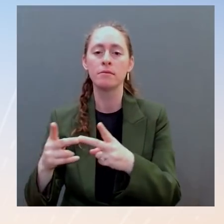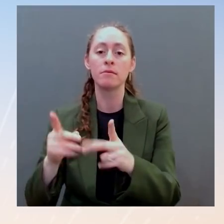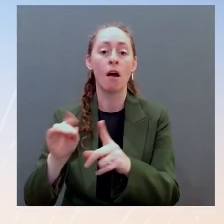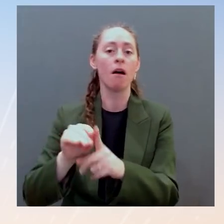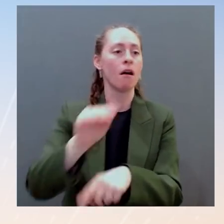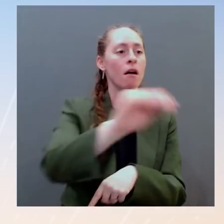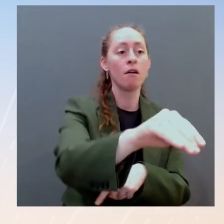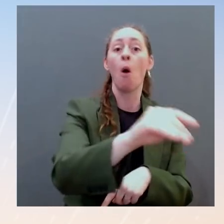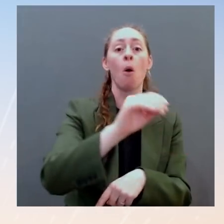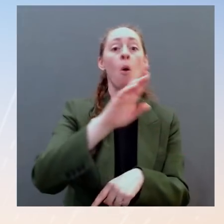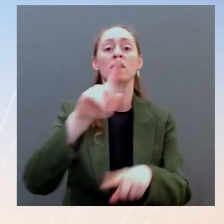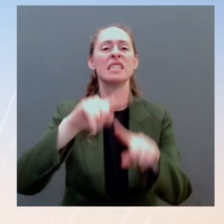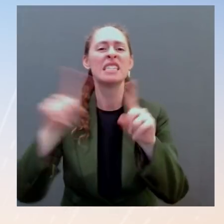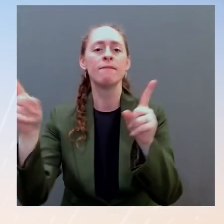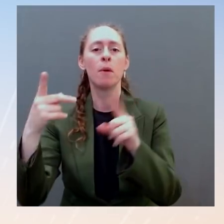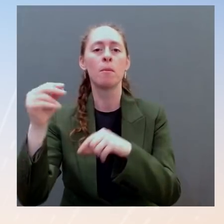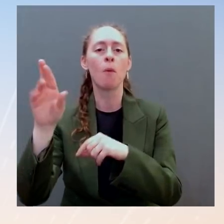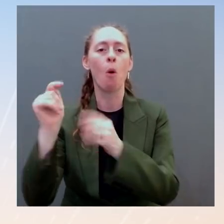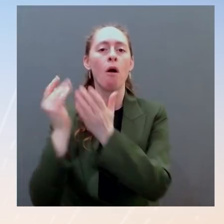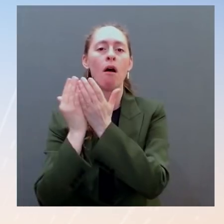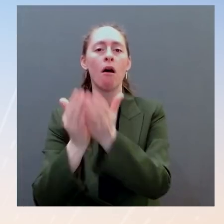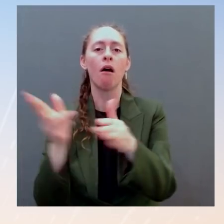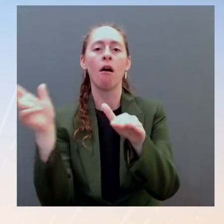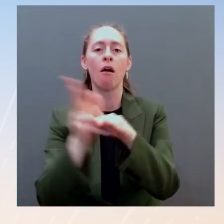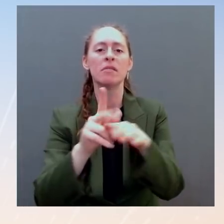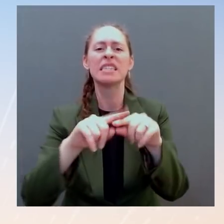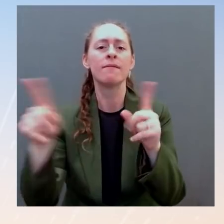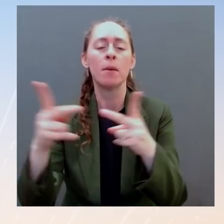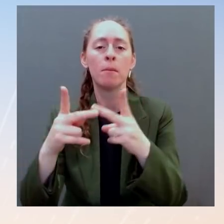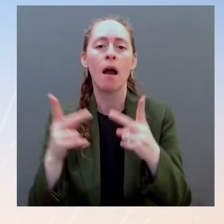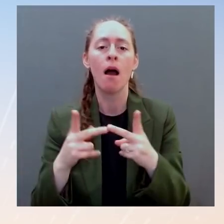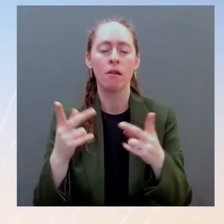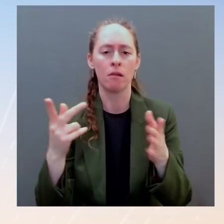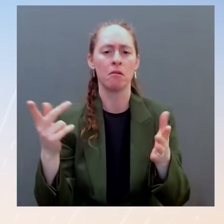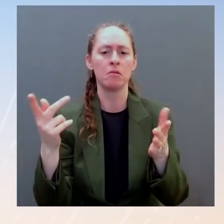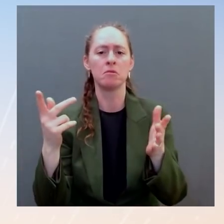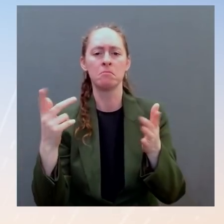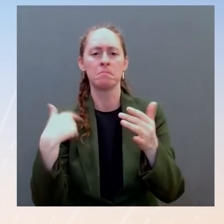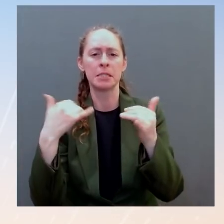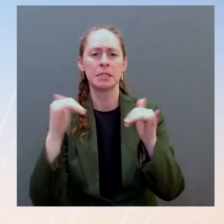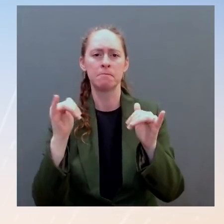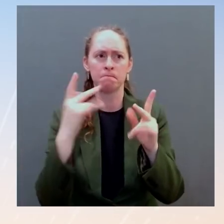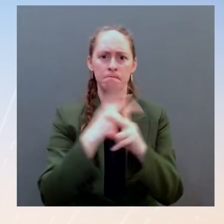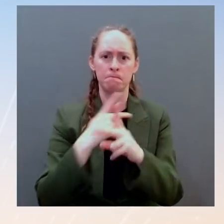We haven't seen, at this point, a decrease in ships coming to our ports in California from Asia.